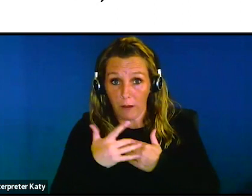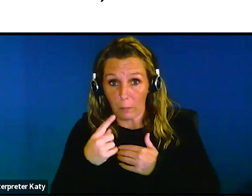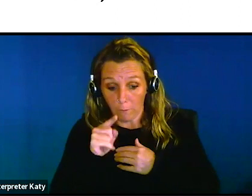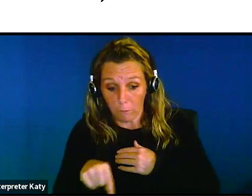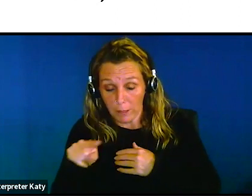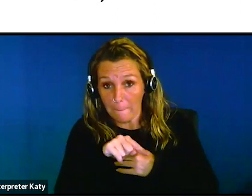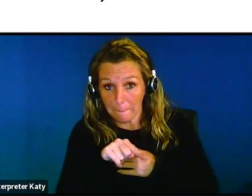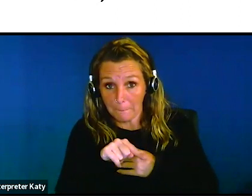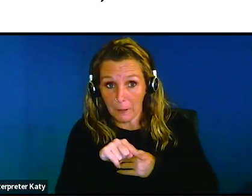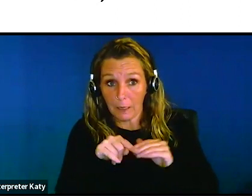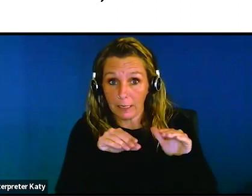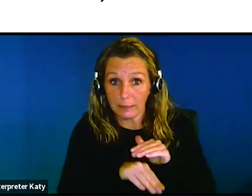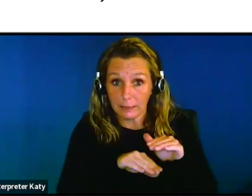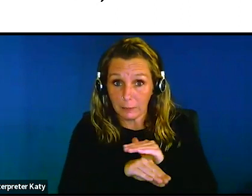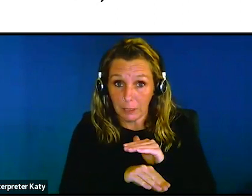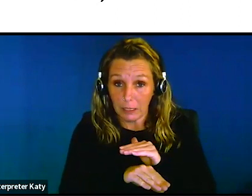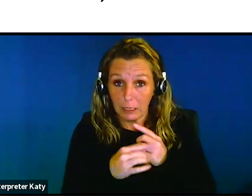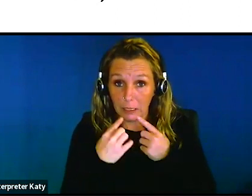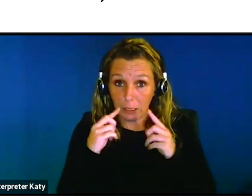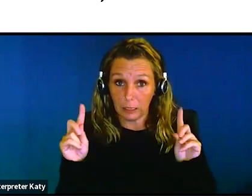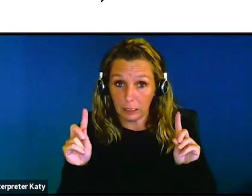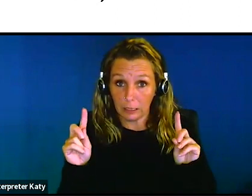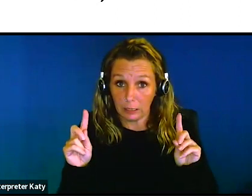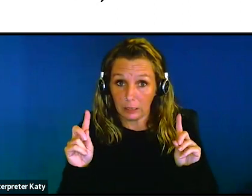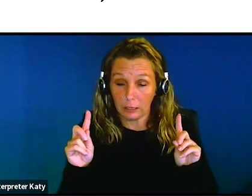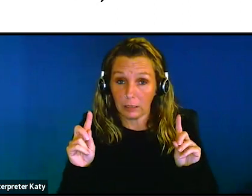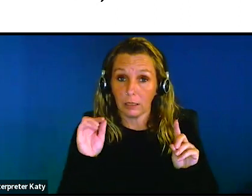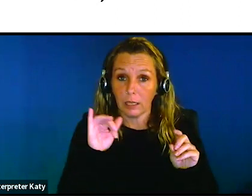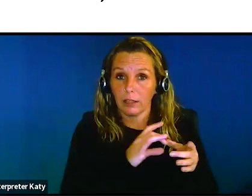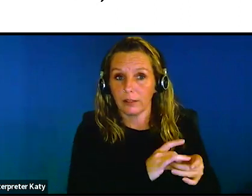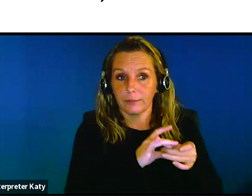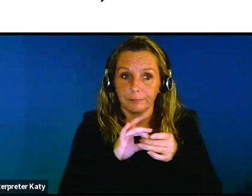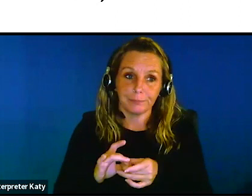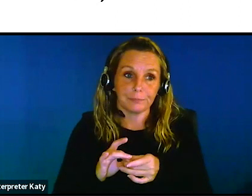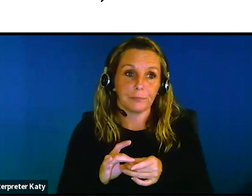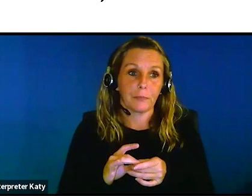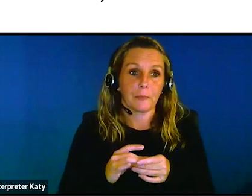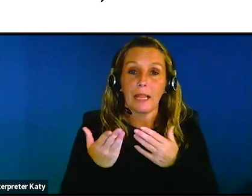Accessibility that relates to the ease and convenience in this case